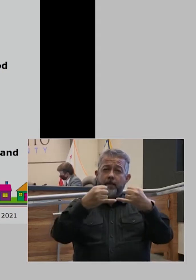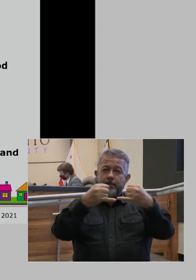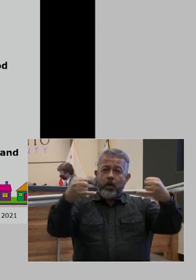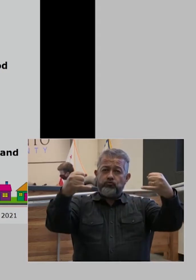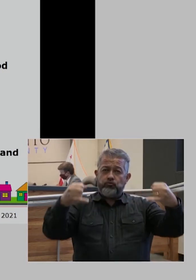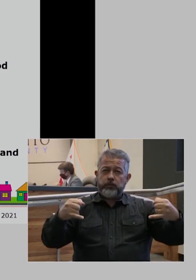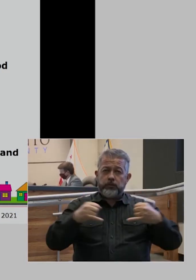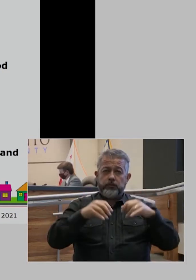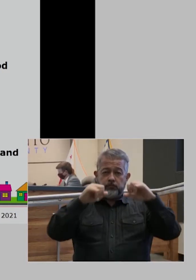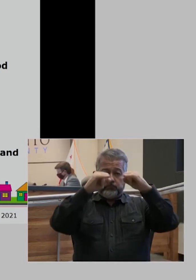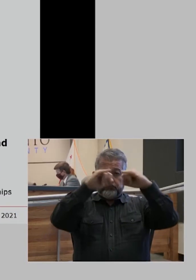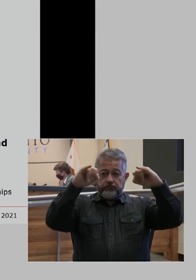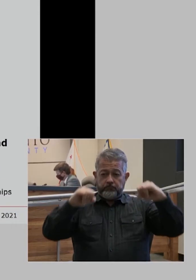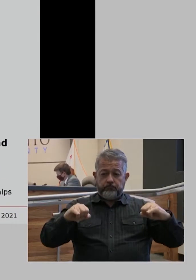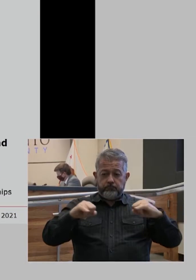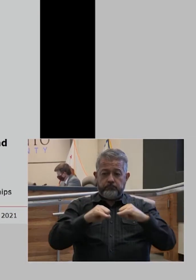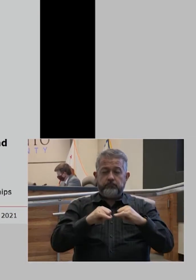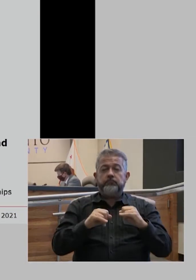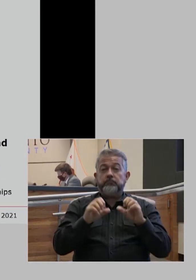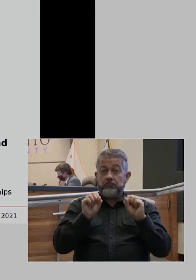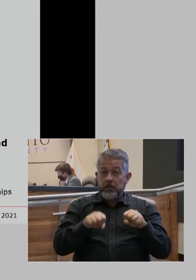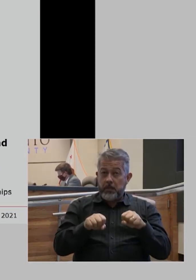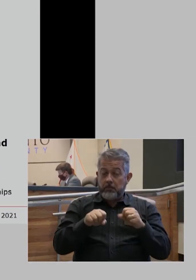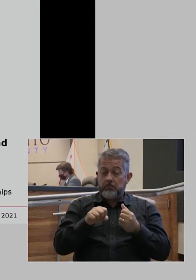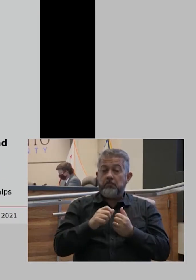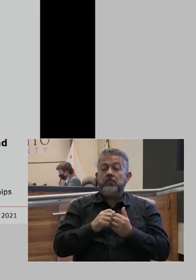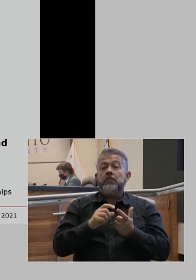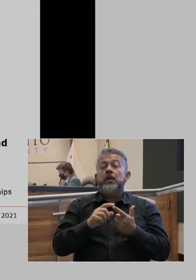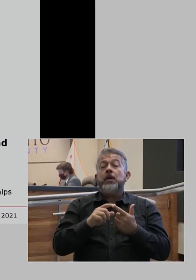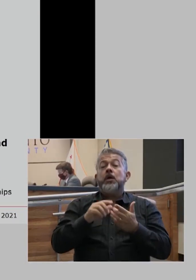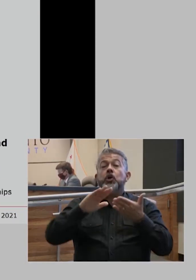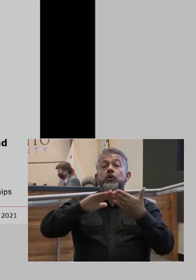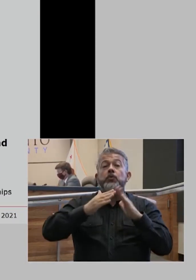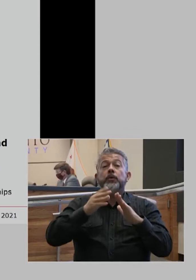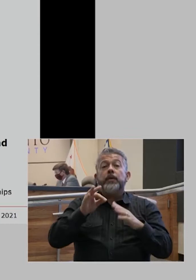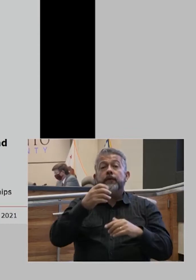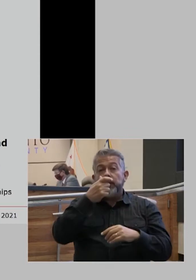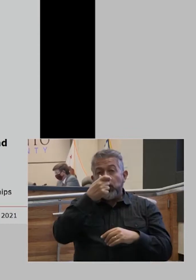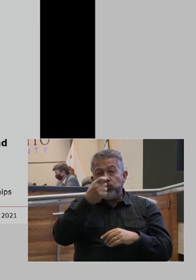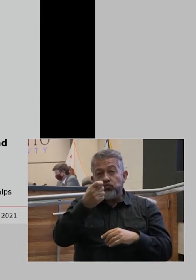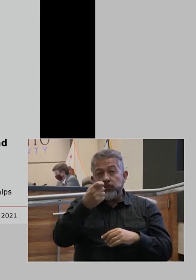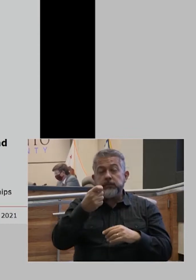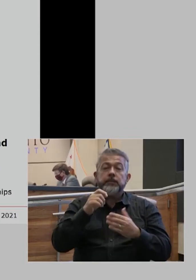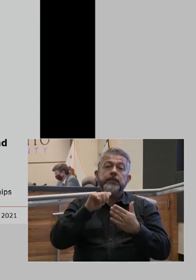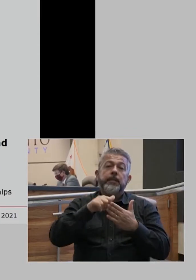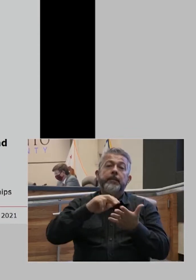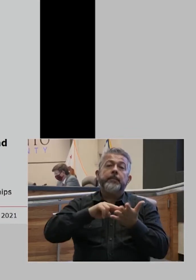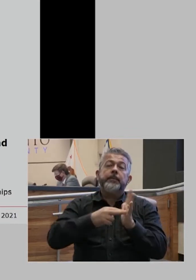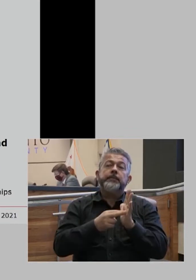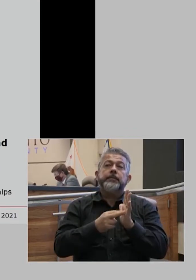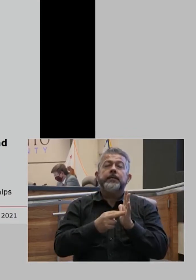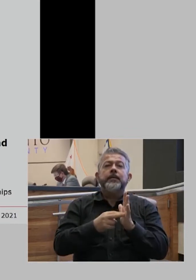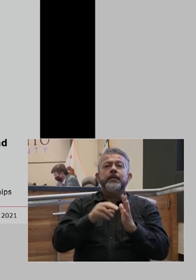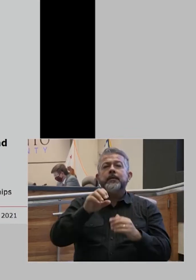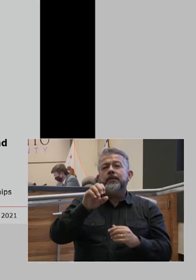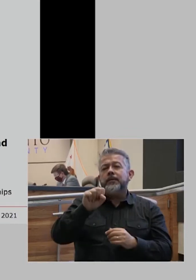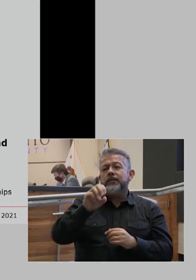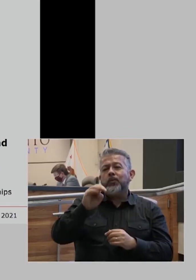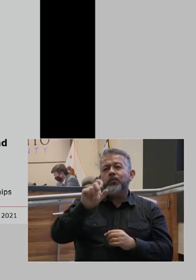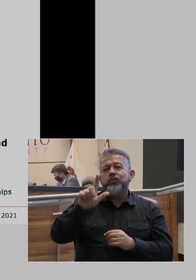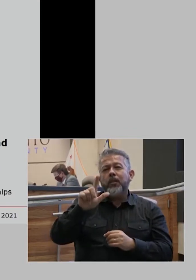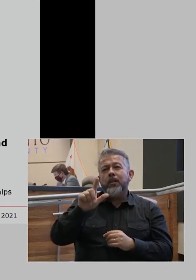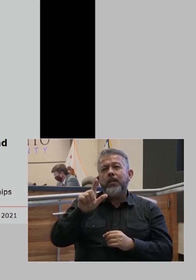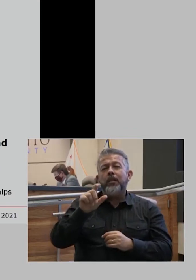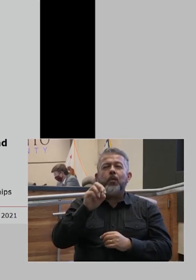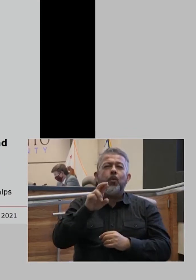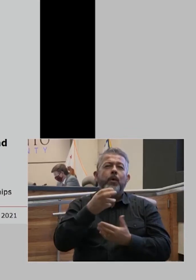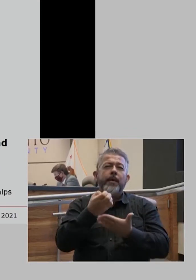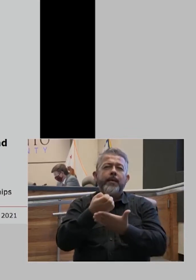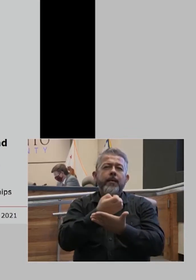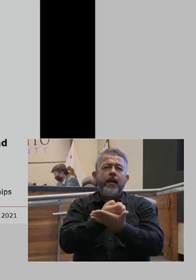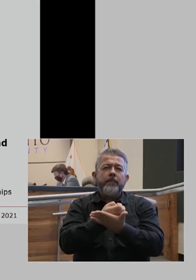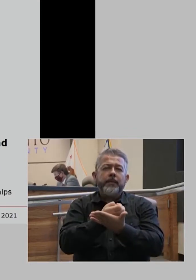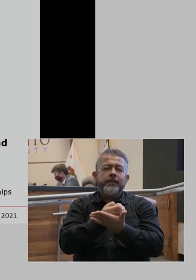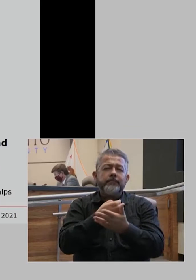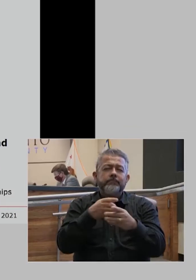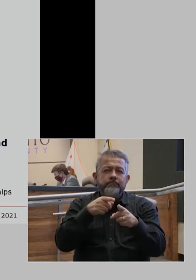DRAW A BOUNRY AROUND IT FOR US? AND COMMUNITIES OF INTEREST